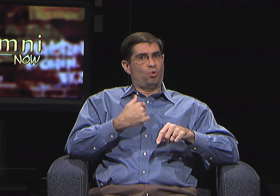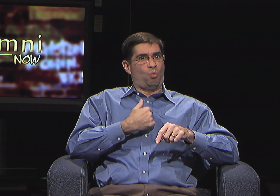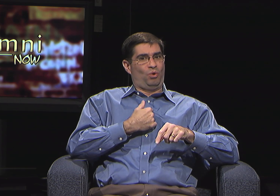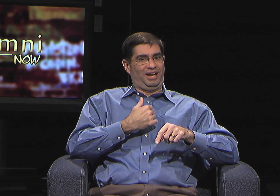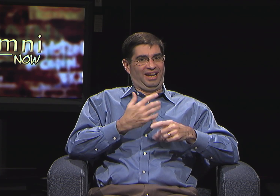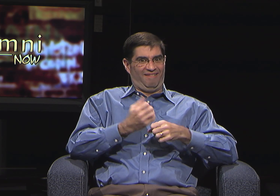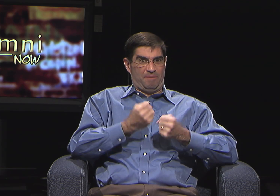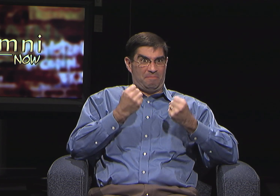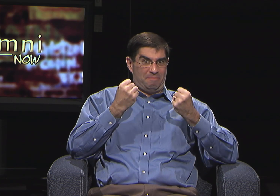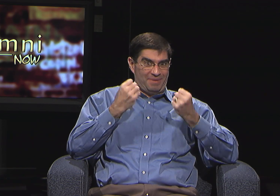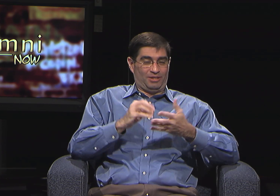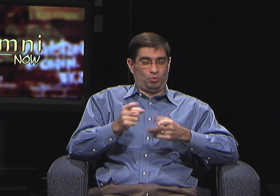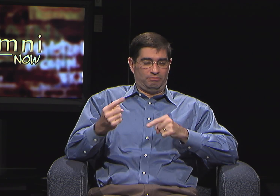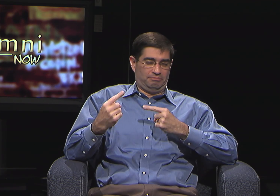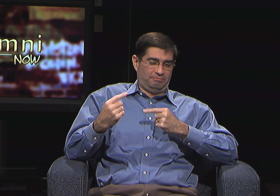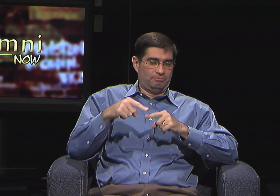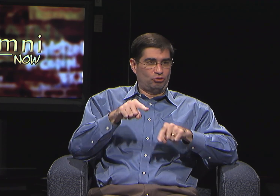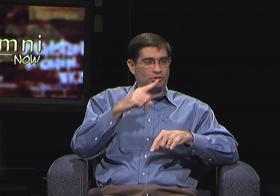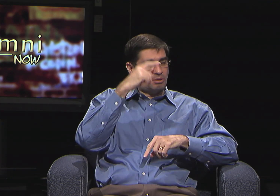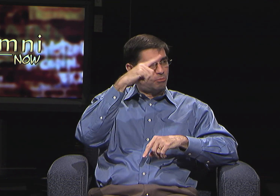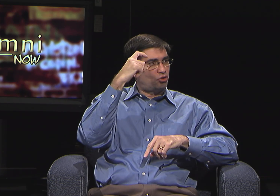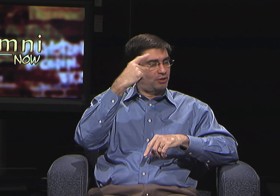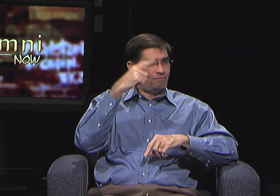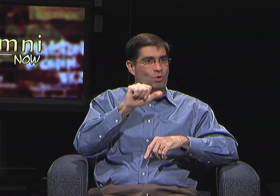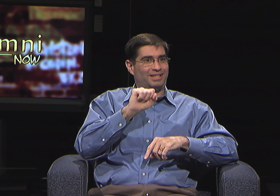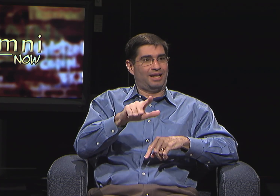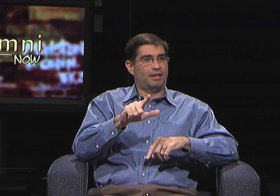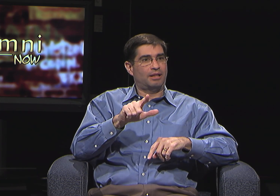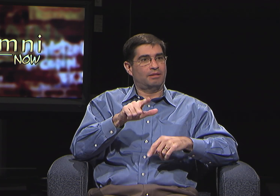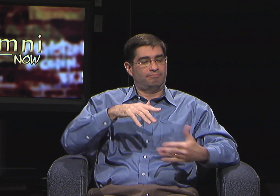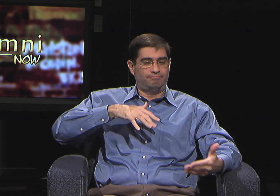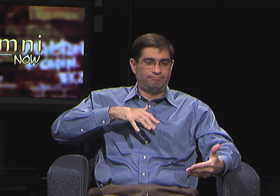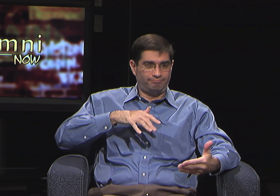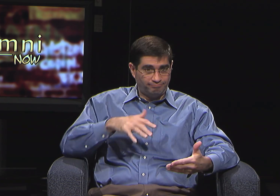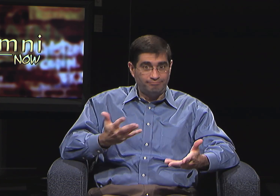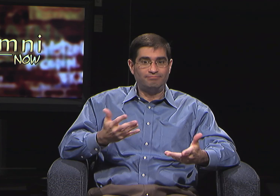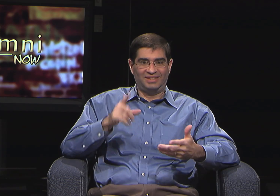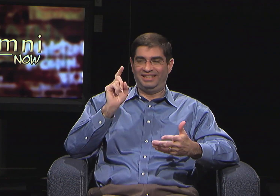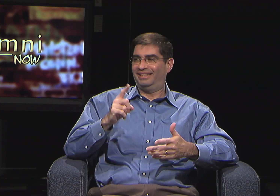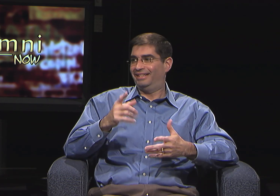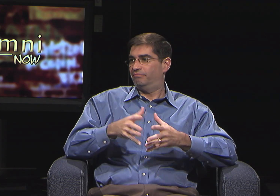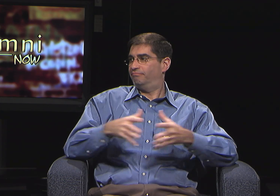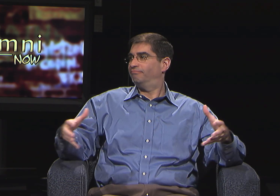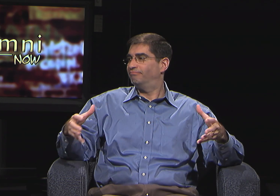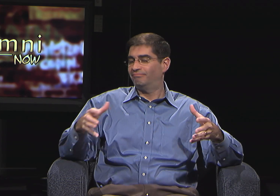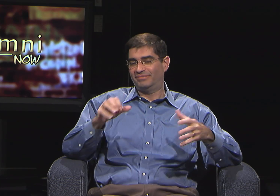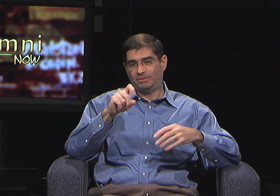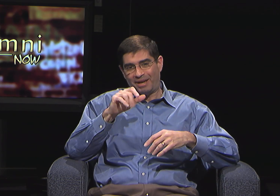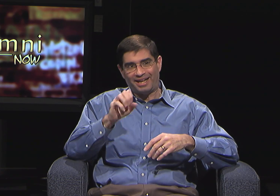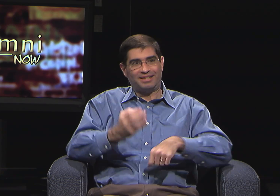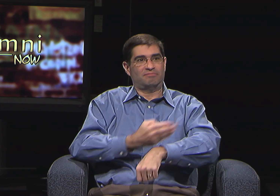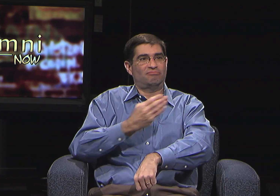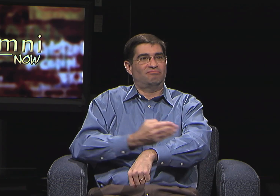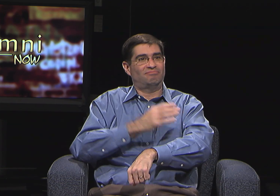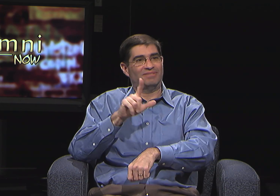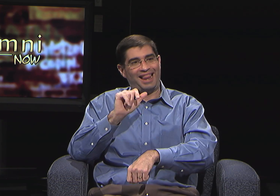We have a lot of students who come during the summer for training to become ASL teachers. So we're going to be expanding the lab facilities